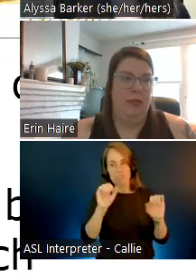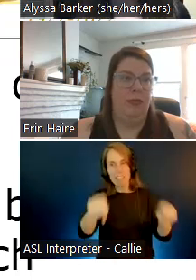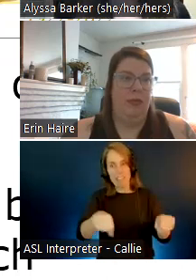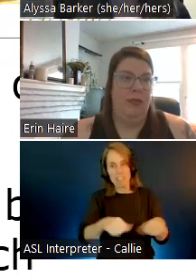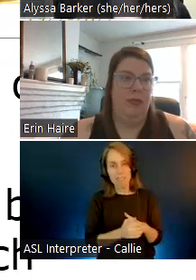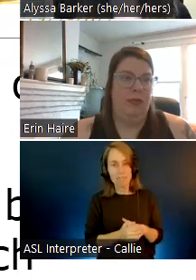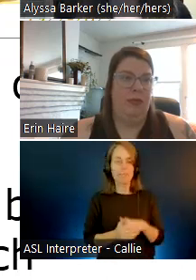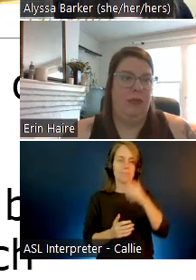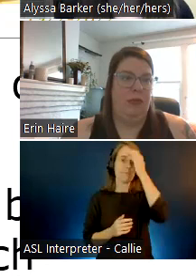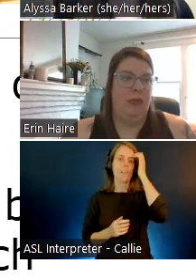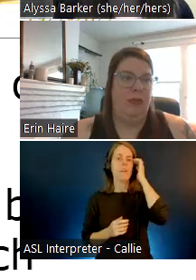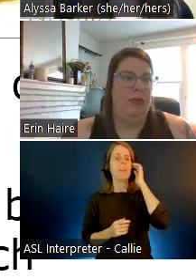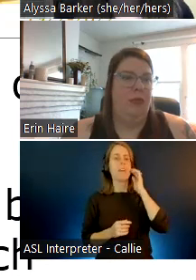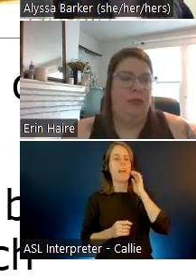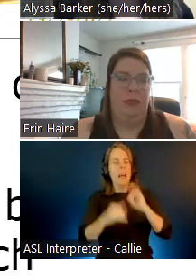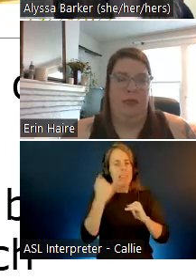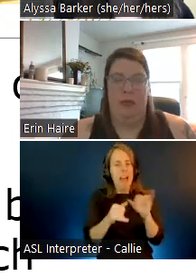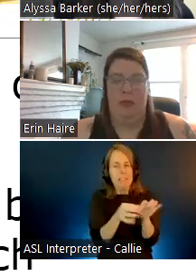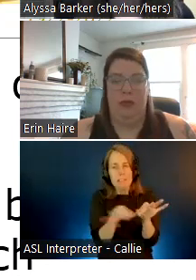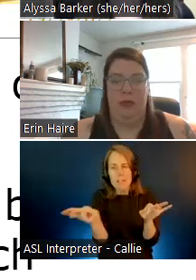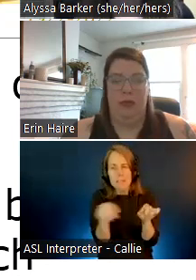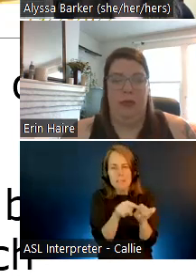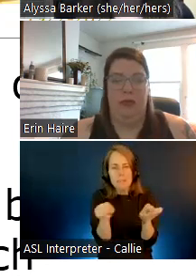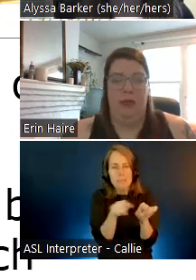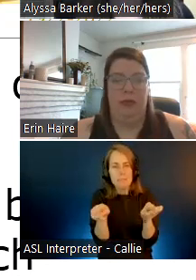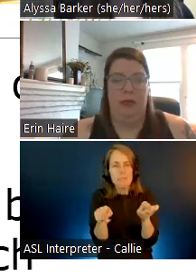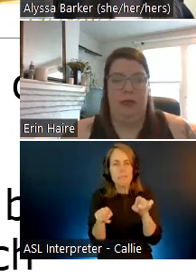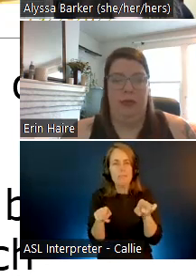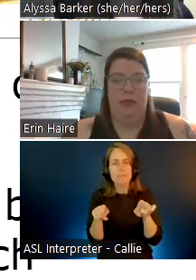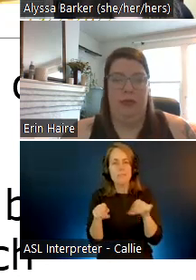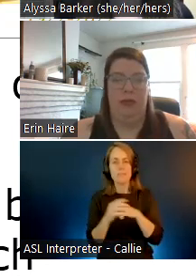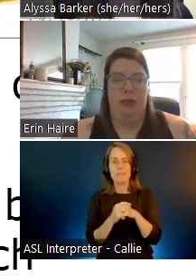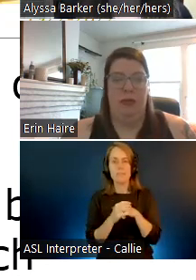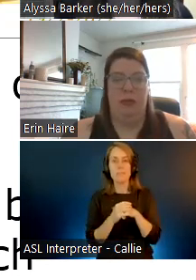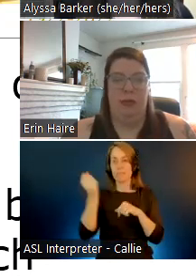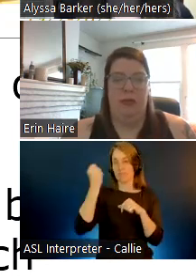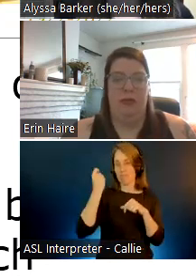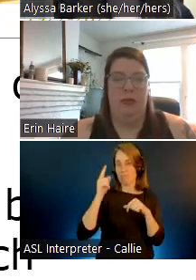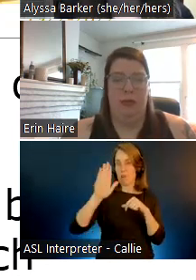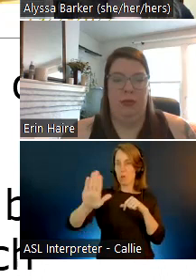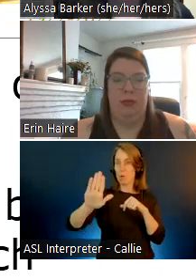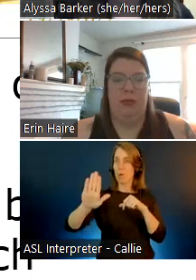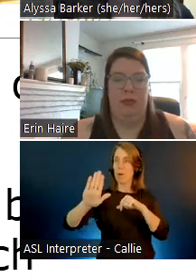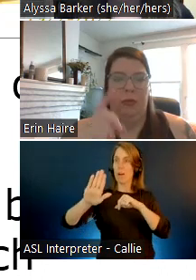little note down there there is no exemption for making discriminatory statements or advertising